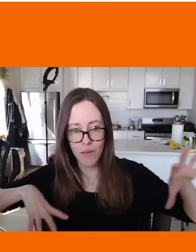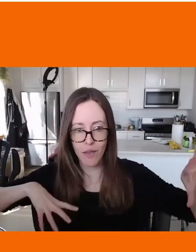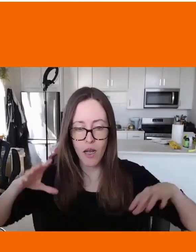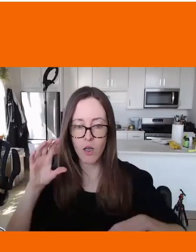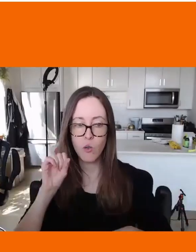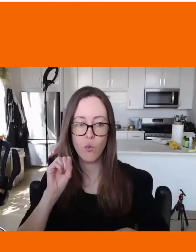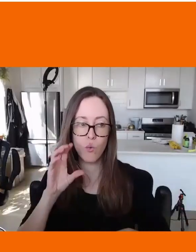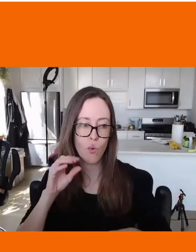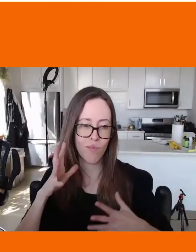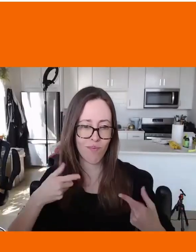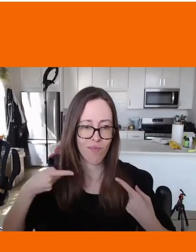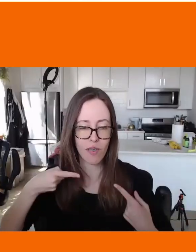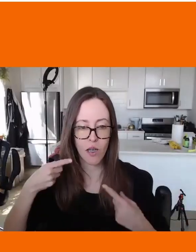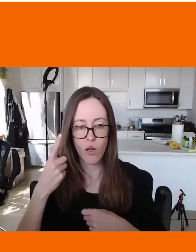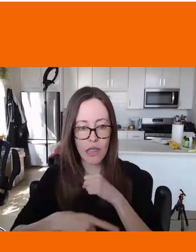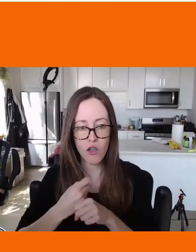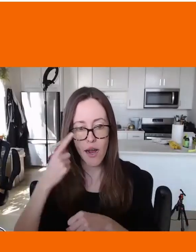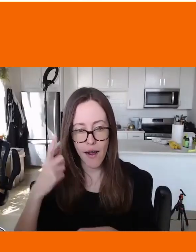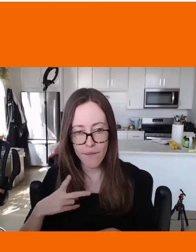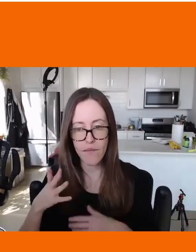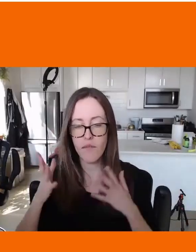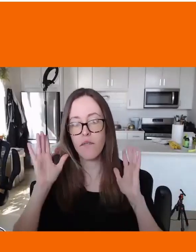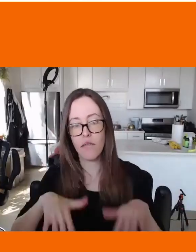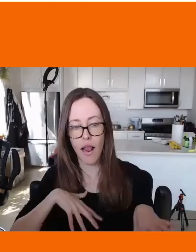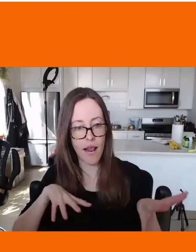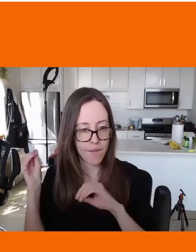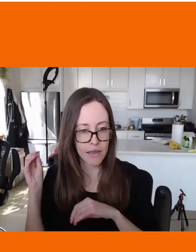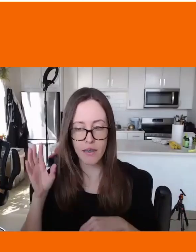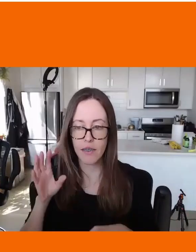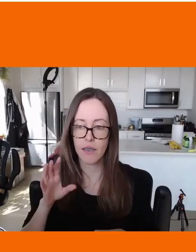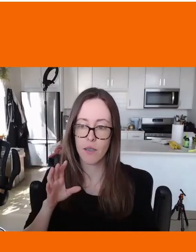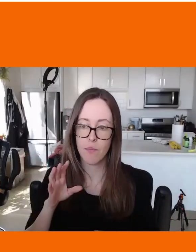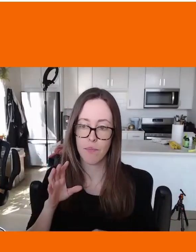research backgrounds and different research interests. So I struggled for a year and a half,